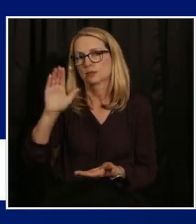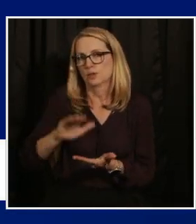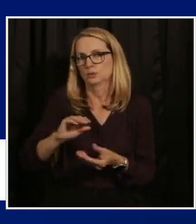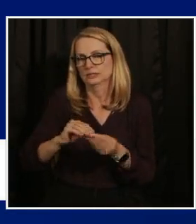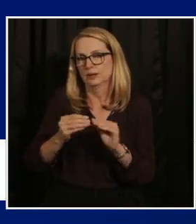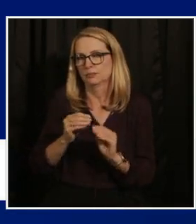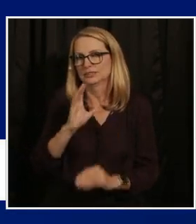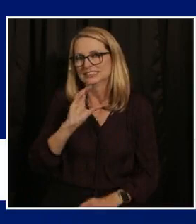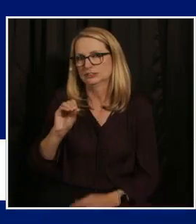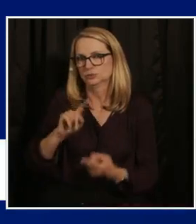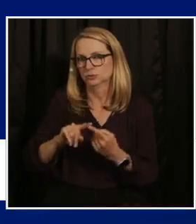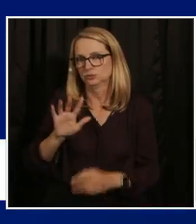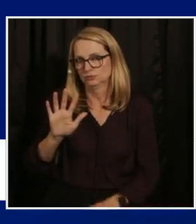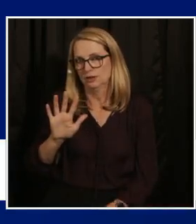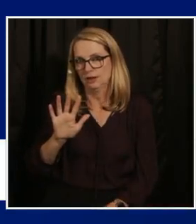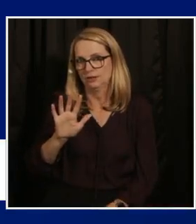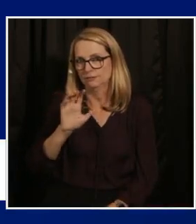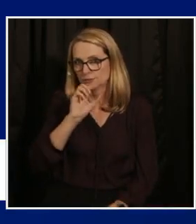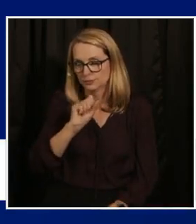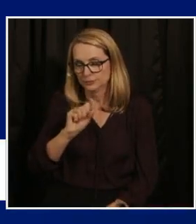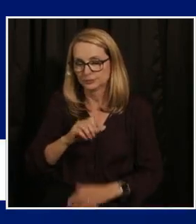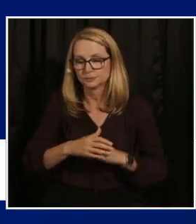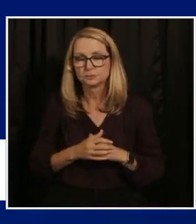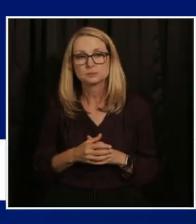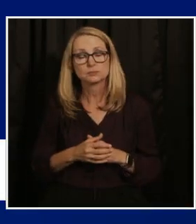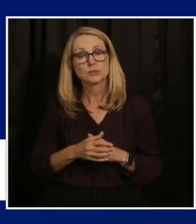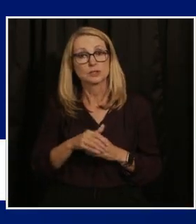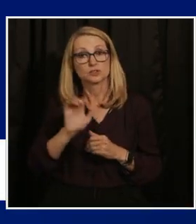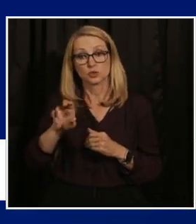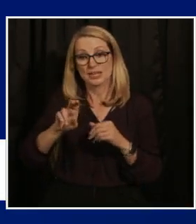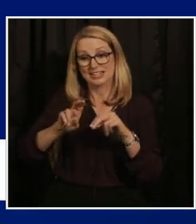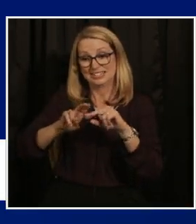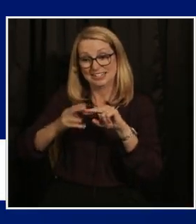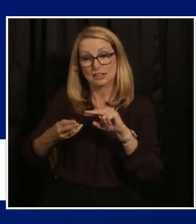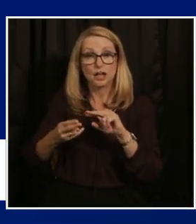again that decline we're seeing certainly is is good news to see but we're not yet sure if